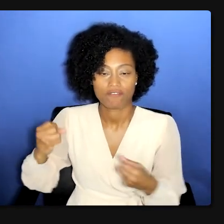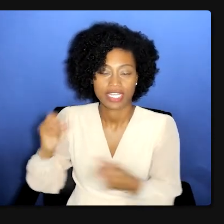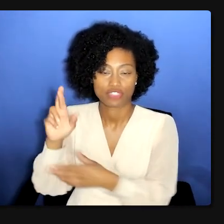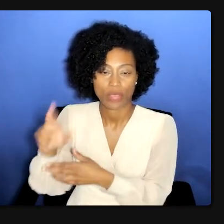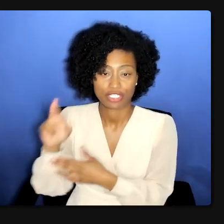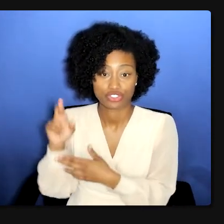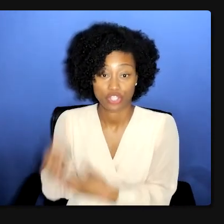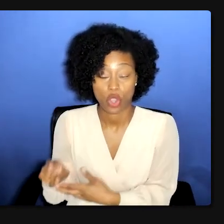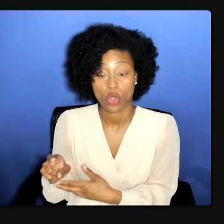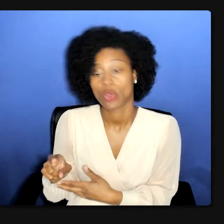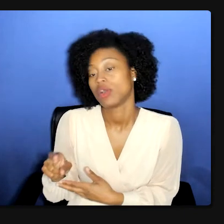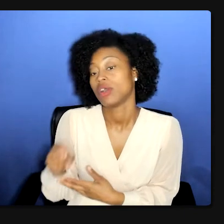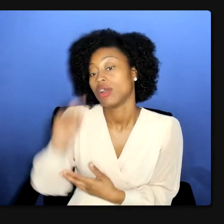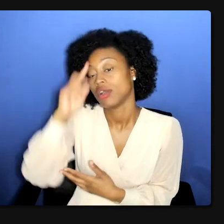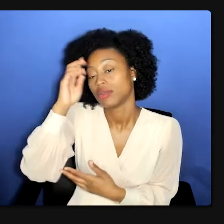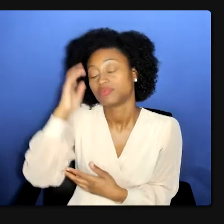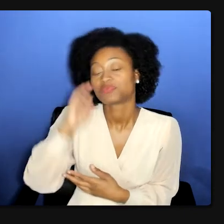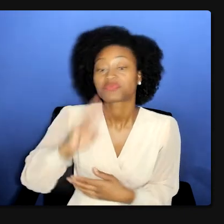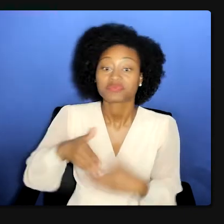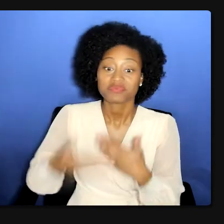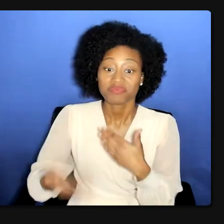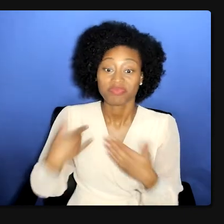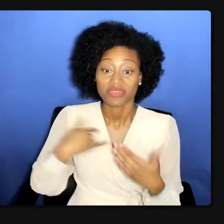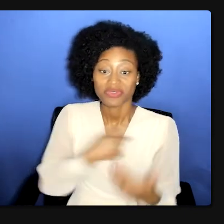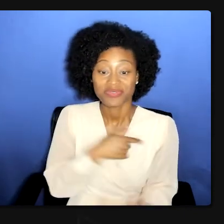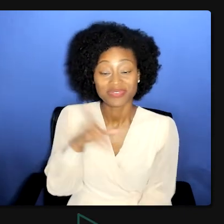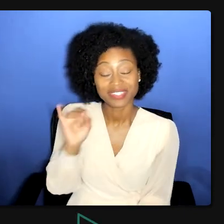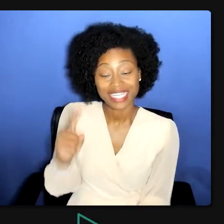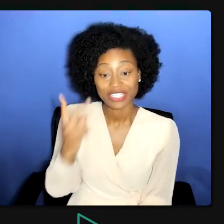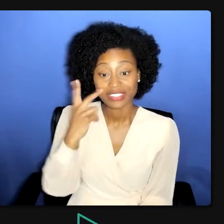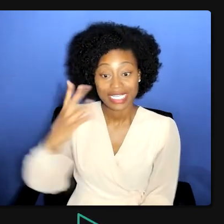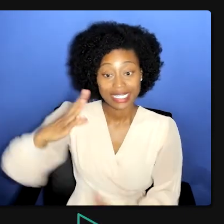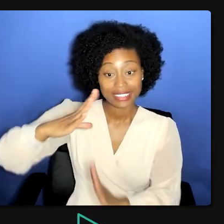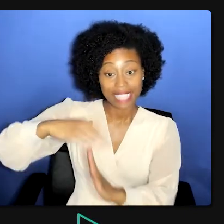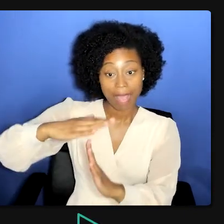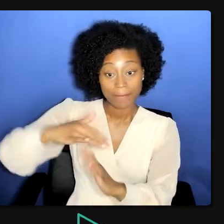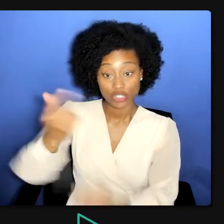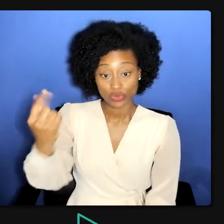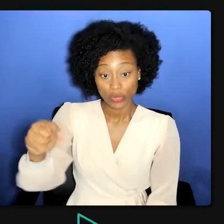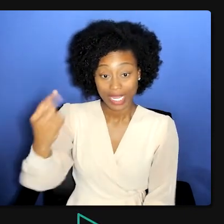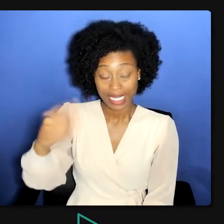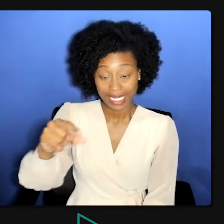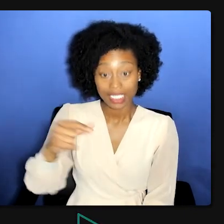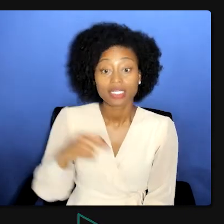And when we did so, you can see at the top here in green,